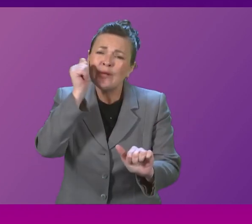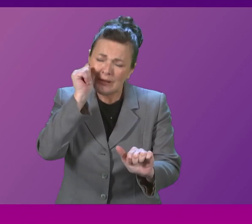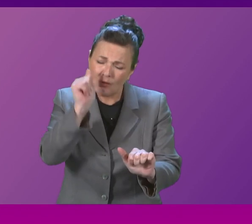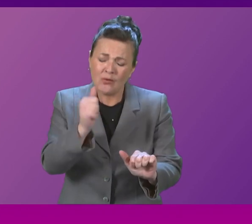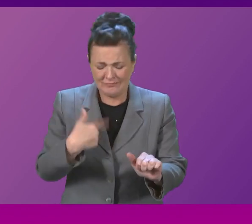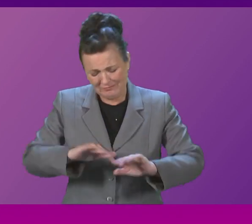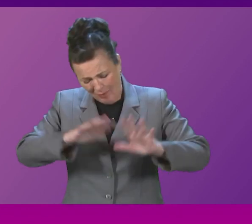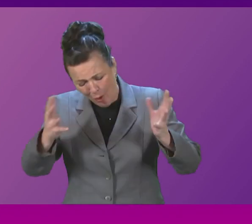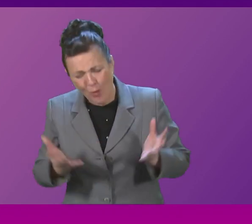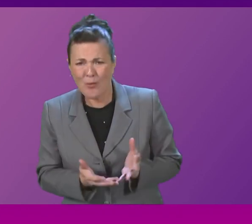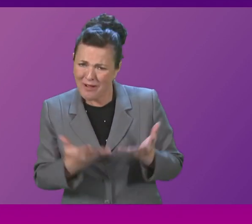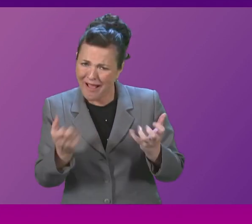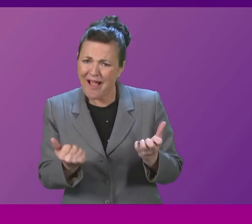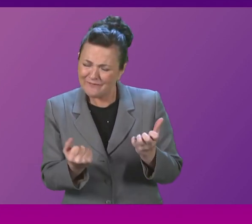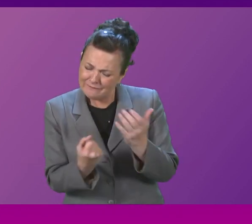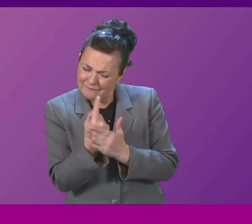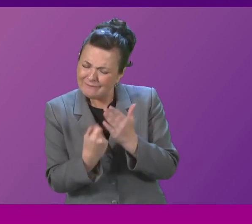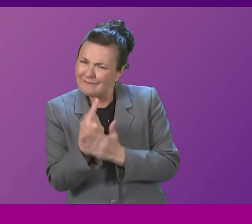by UK-specific factors.